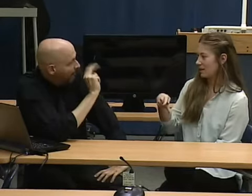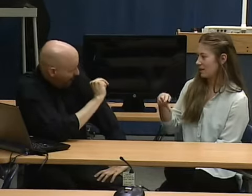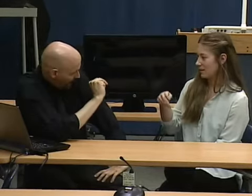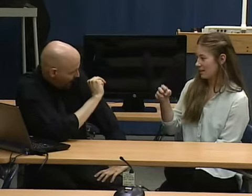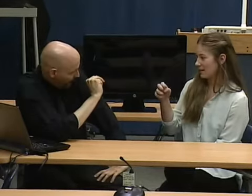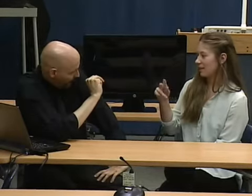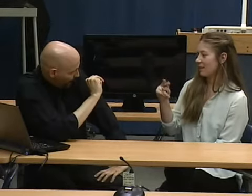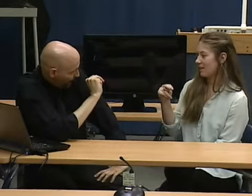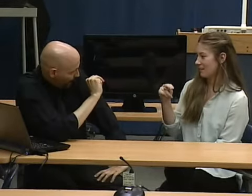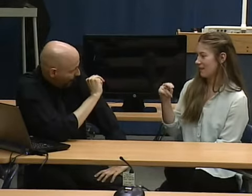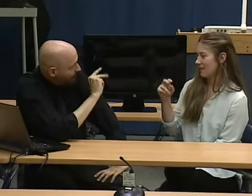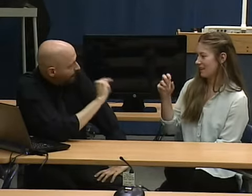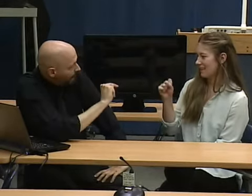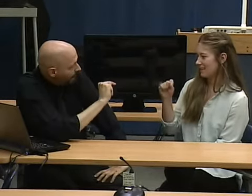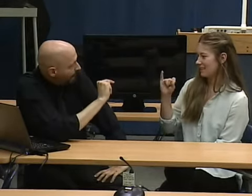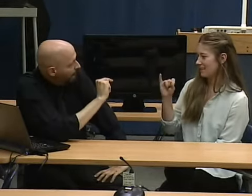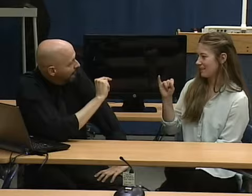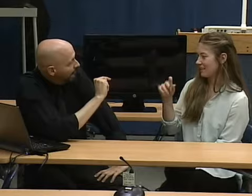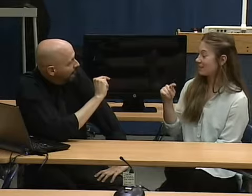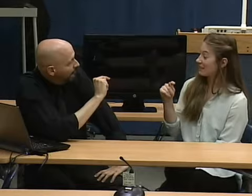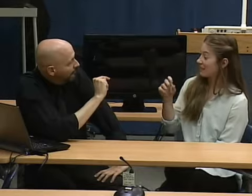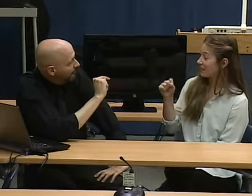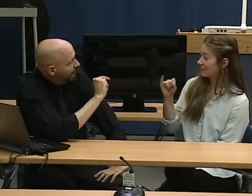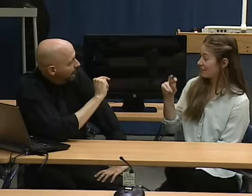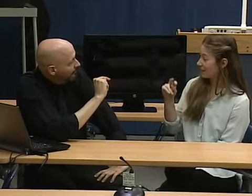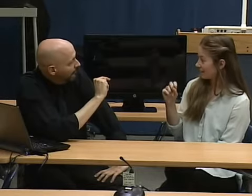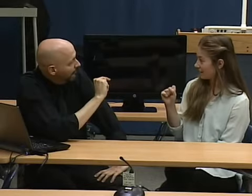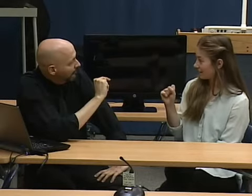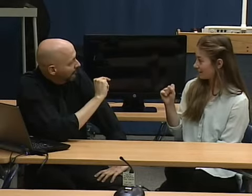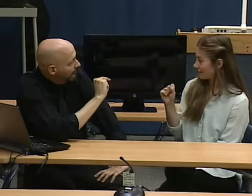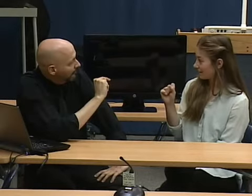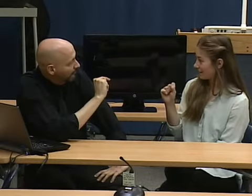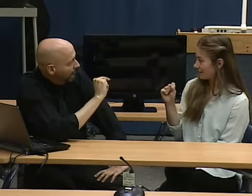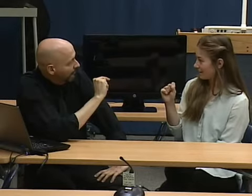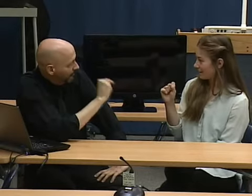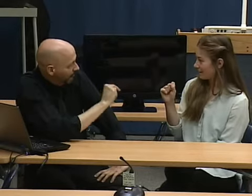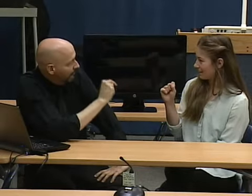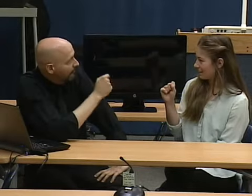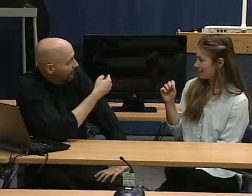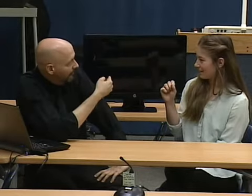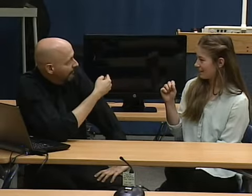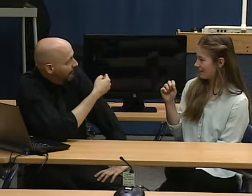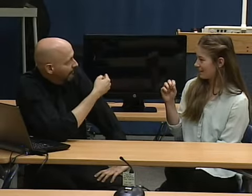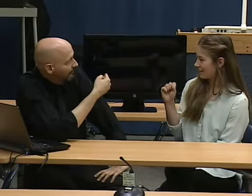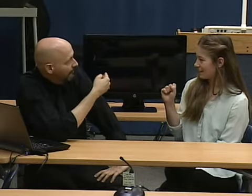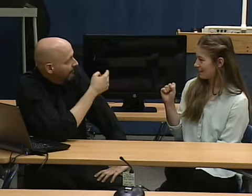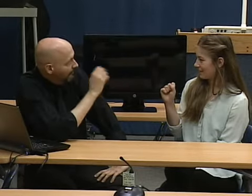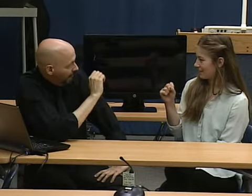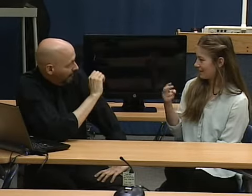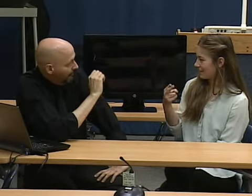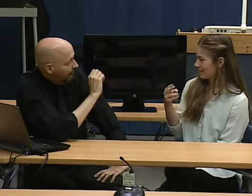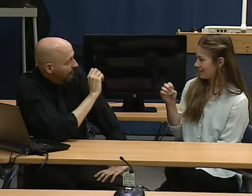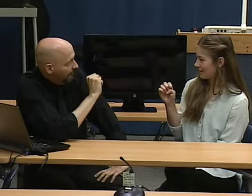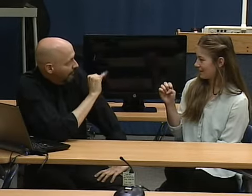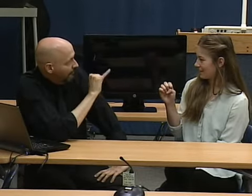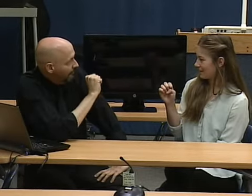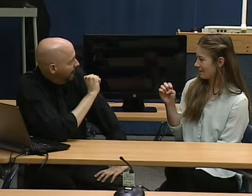...E-P-E-N-S-I-T-S-I-S? ...T-H-E-S-I-S